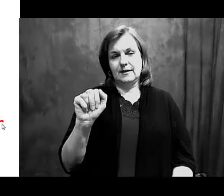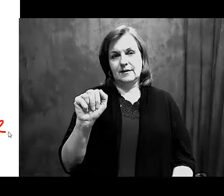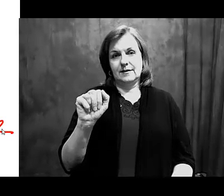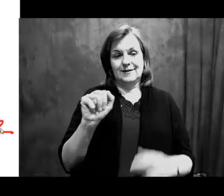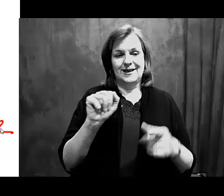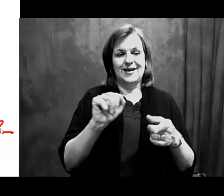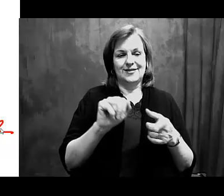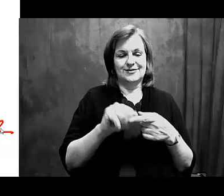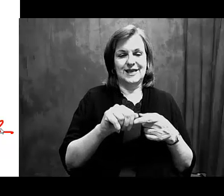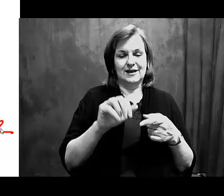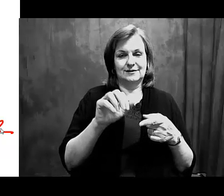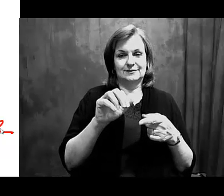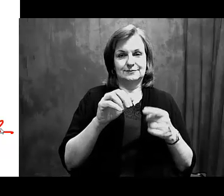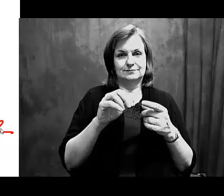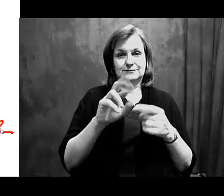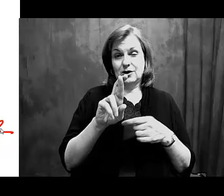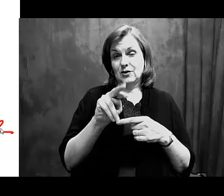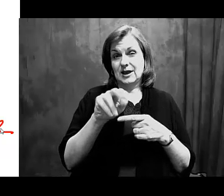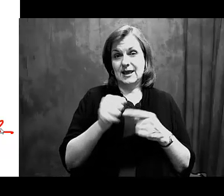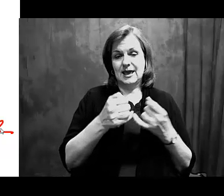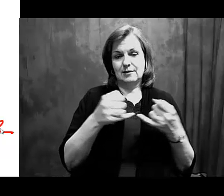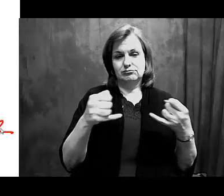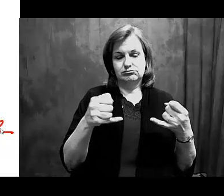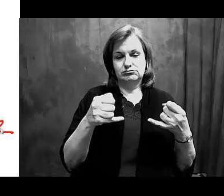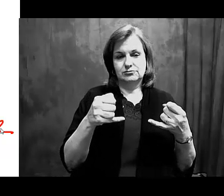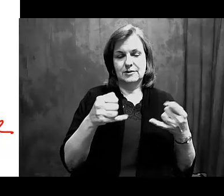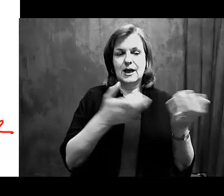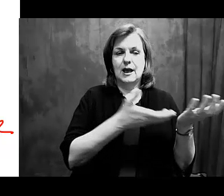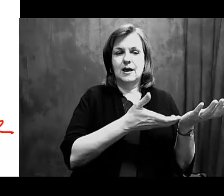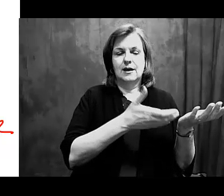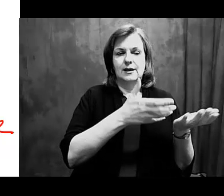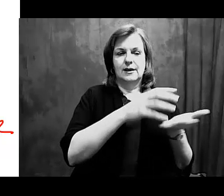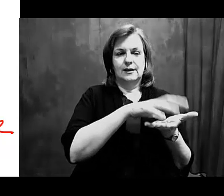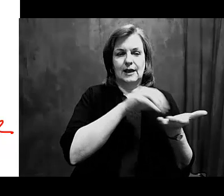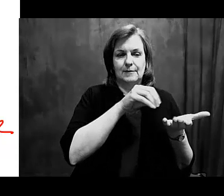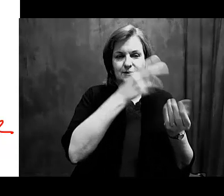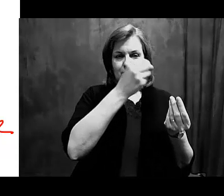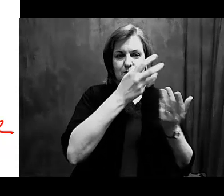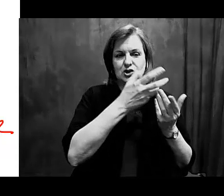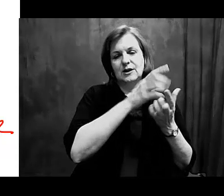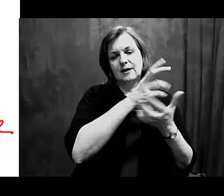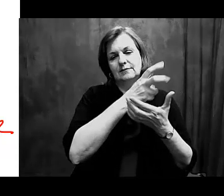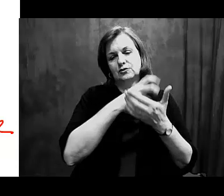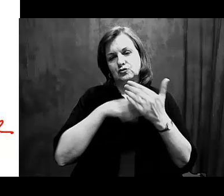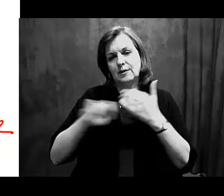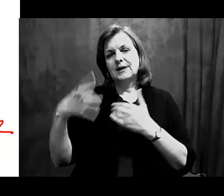and it's literally carrying the message of genetic code information out to